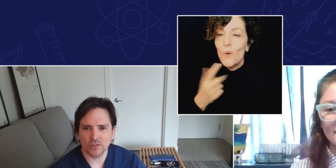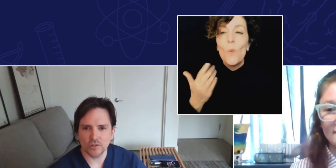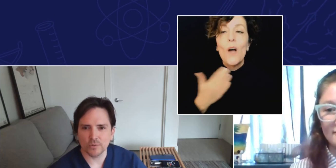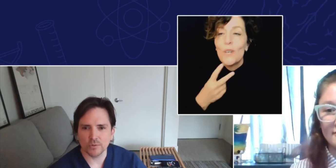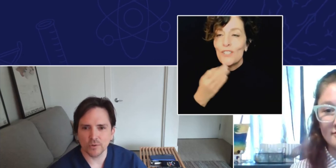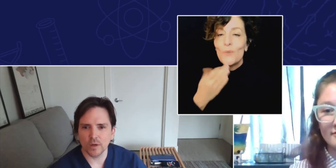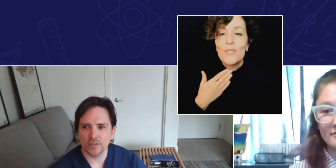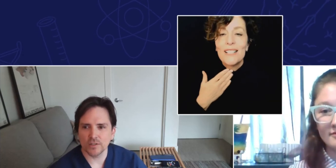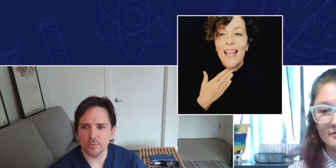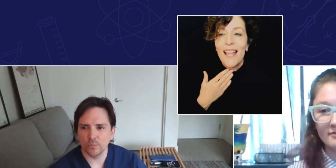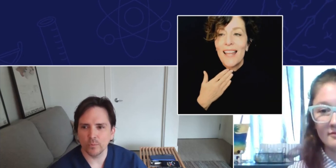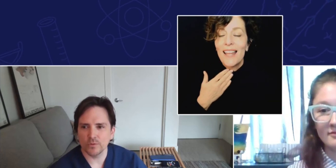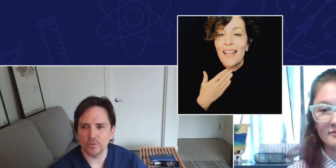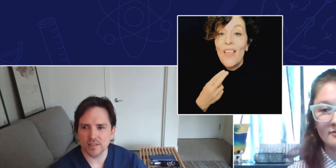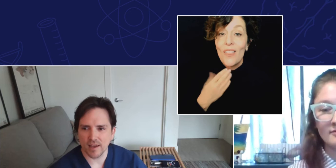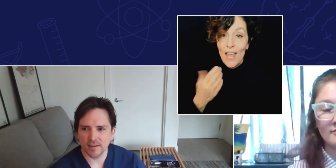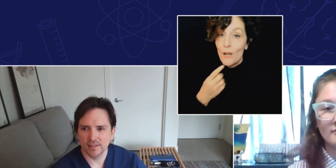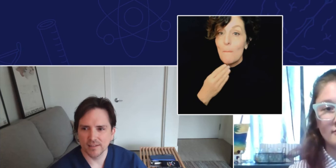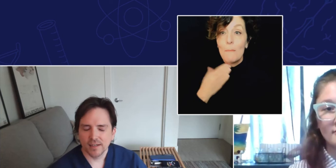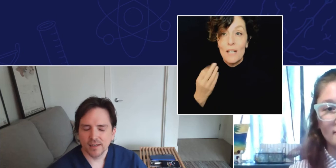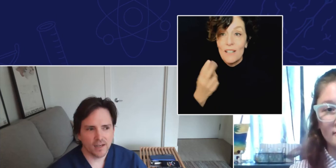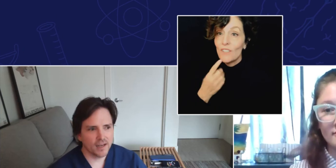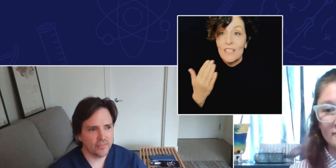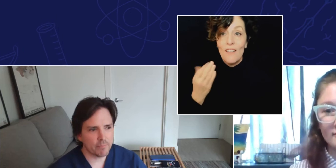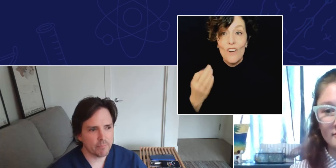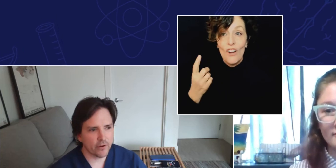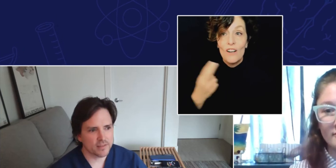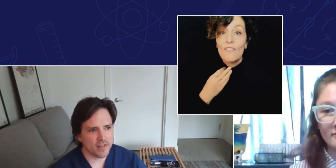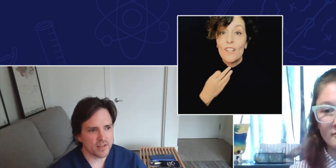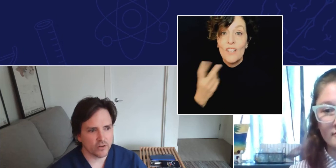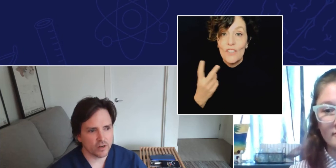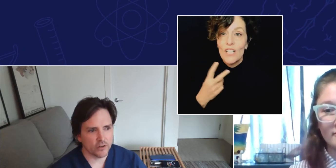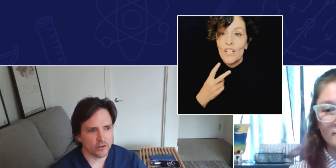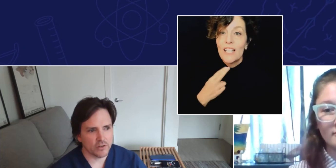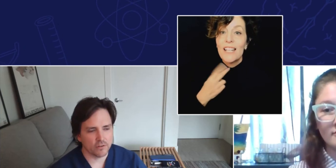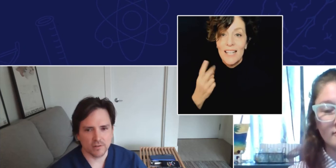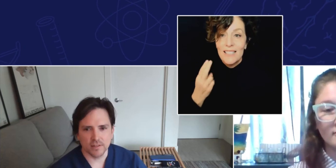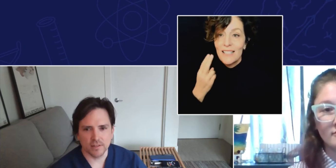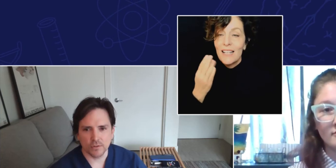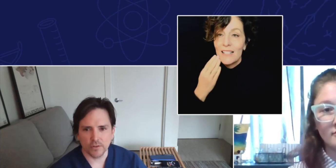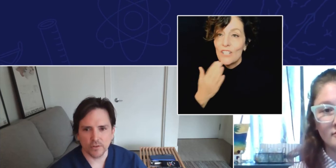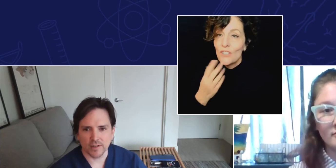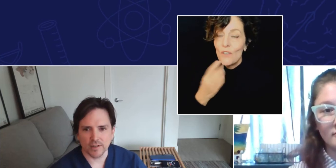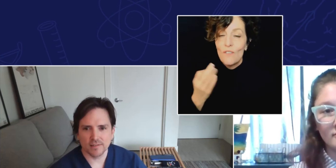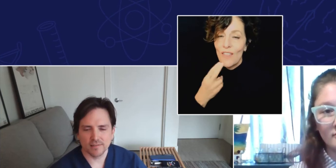So what do you -- what would you say that parents of Deaf and Hard of Hearing children need to do for their kids?